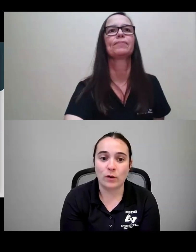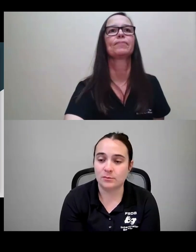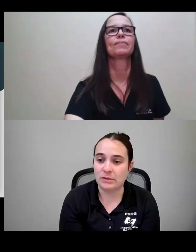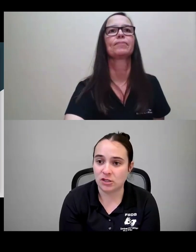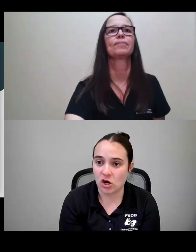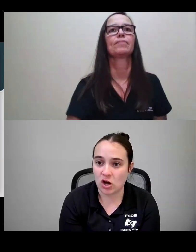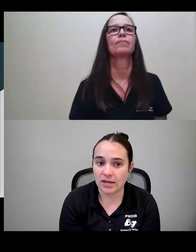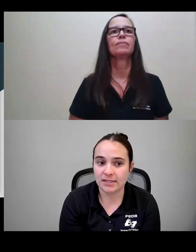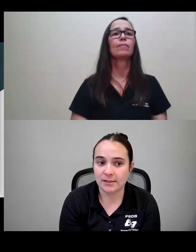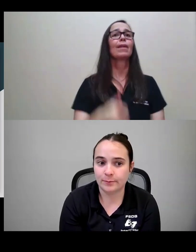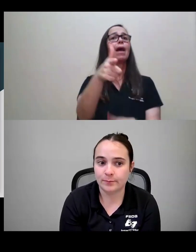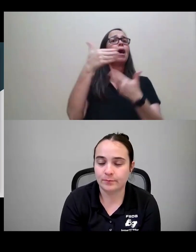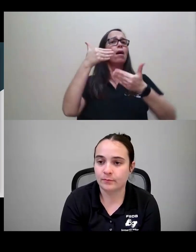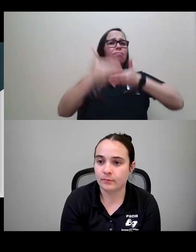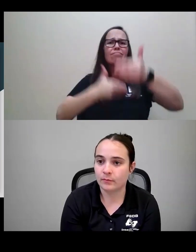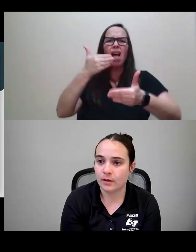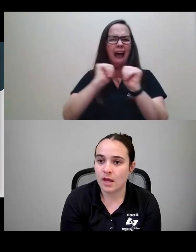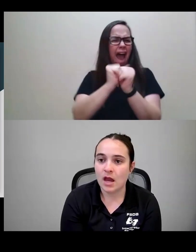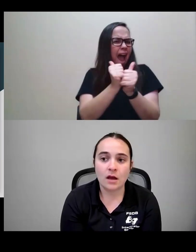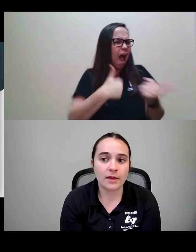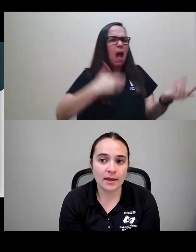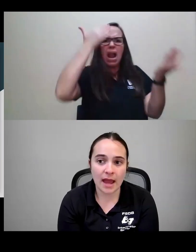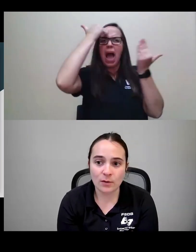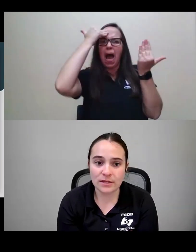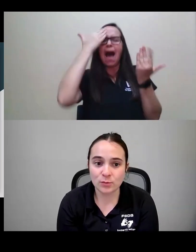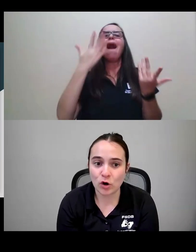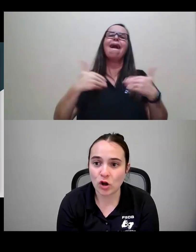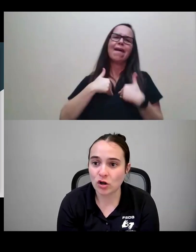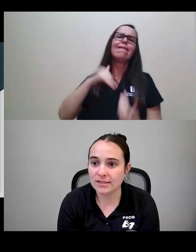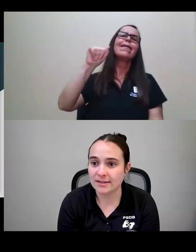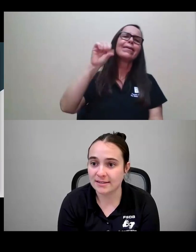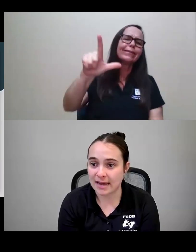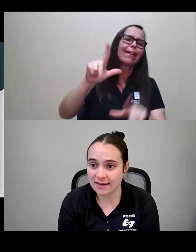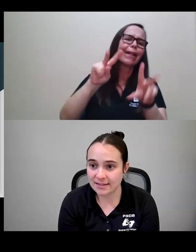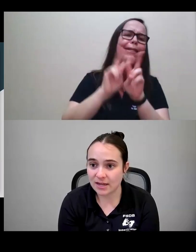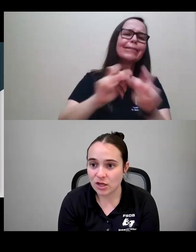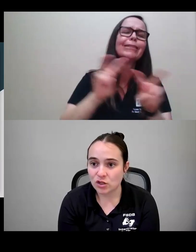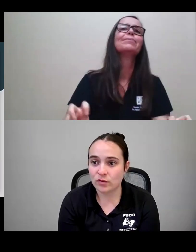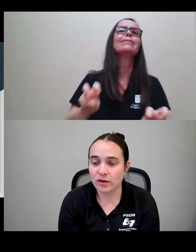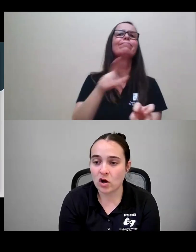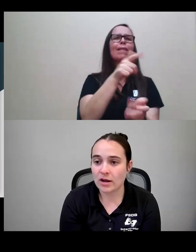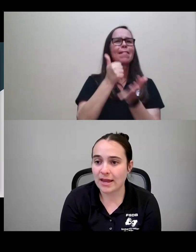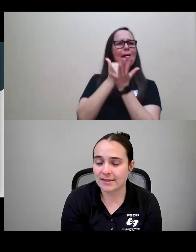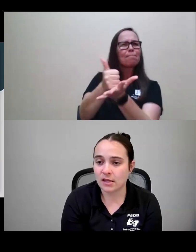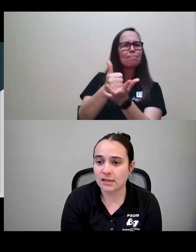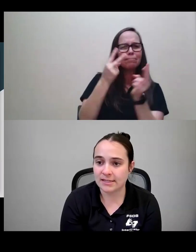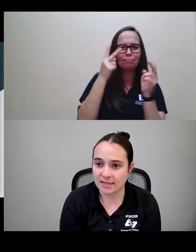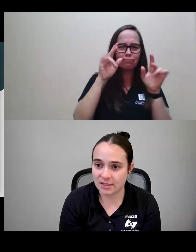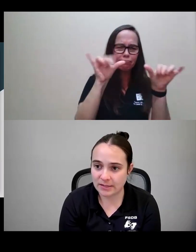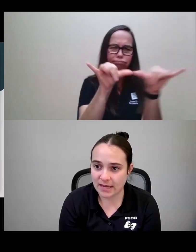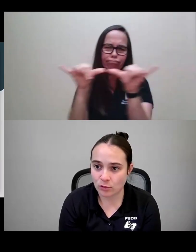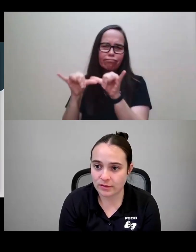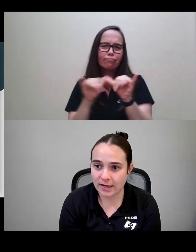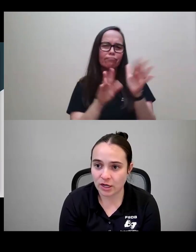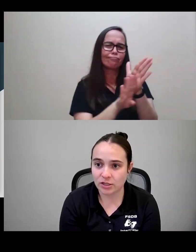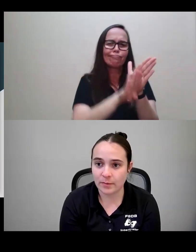of what is being taught. Again, how is progress assessed? So, there are ASL assessments out there